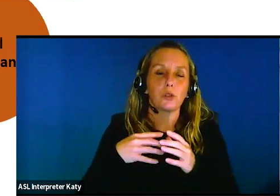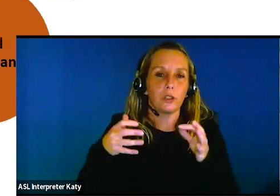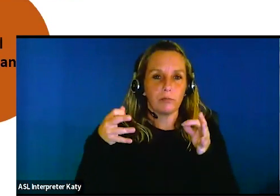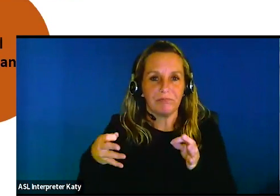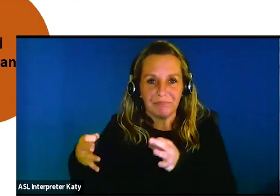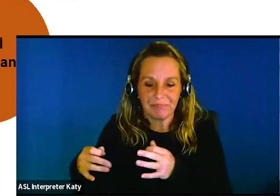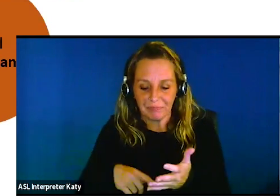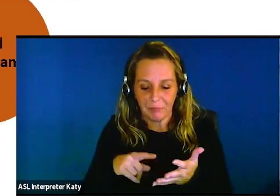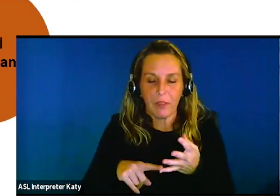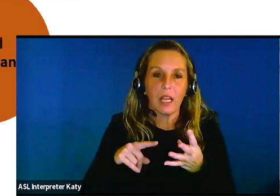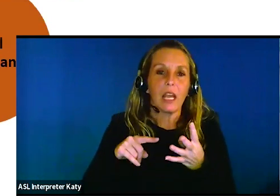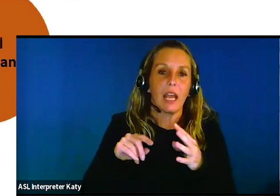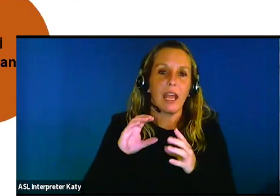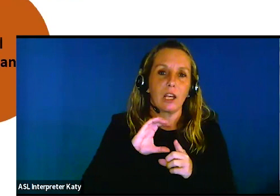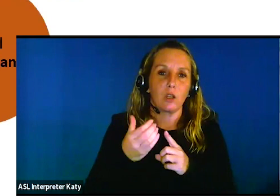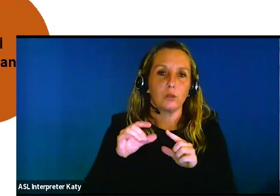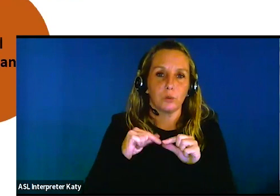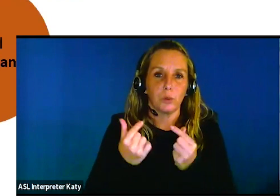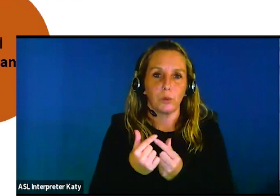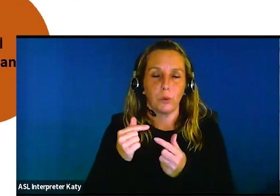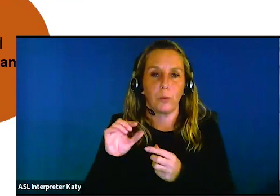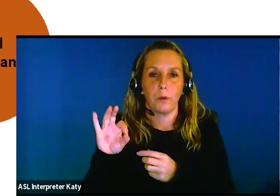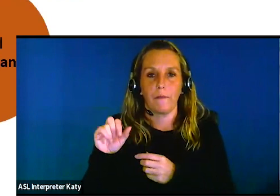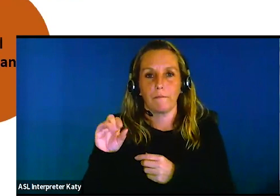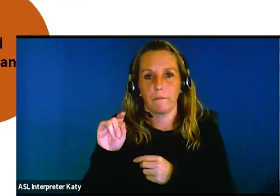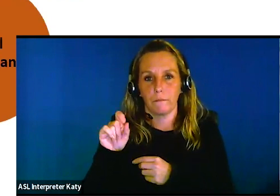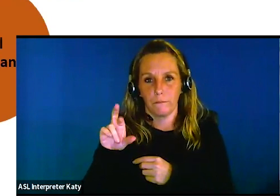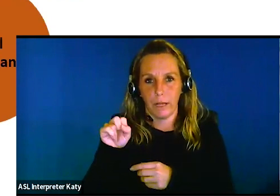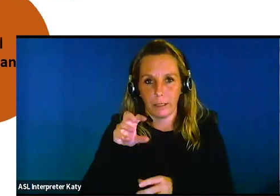cultural group factors that involve and contribute